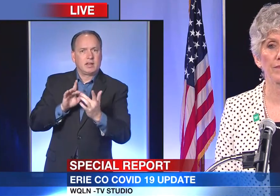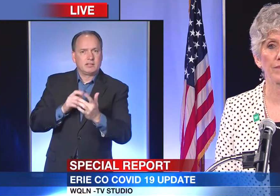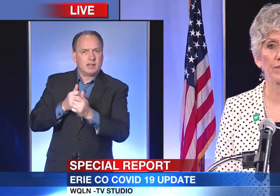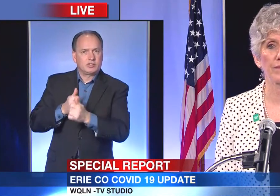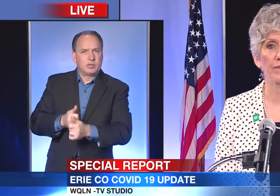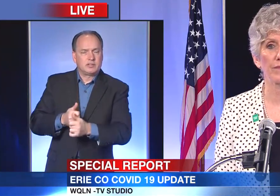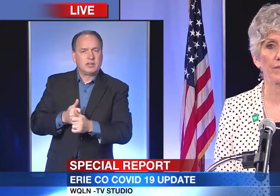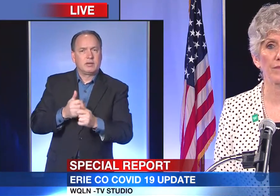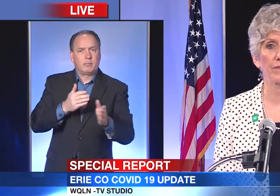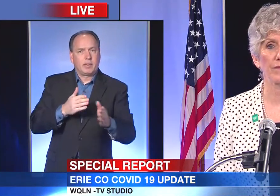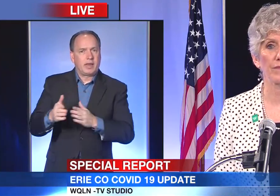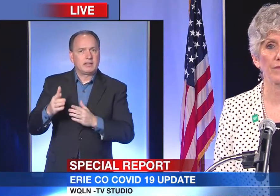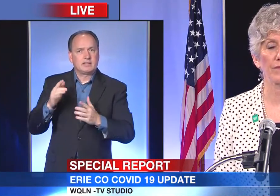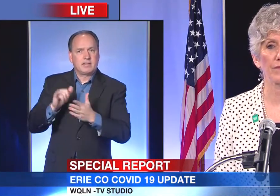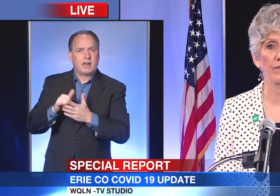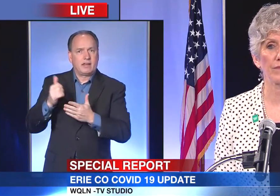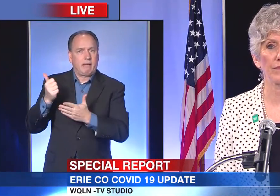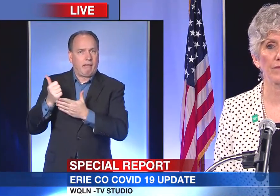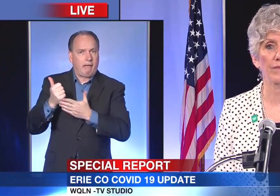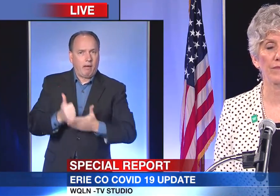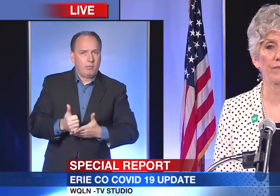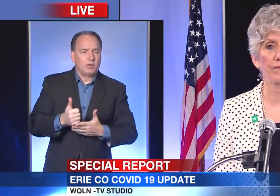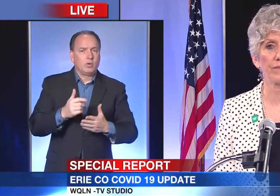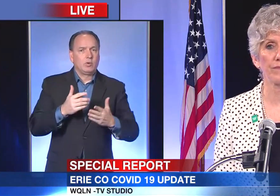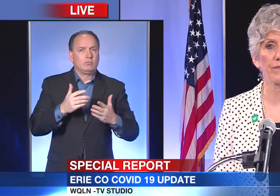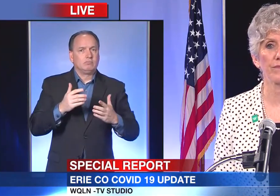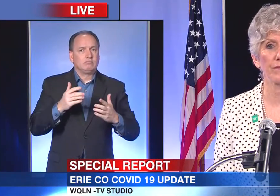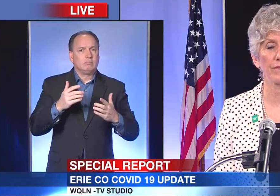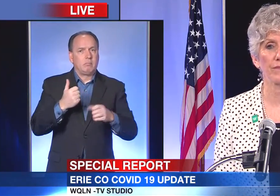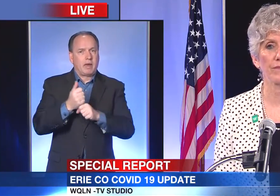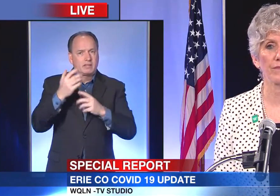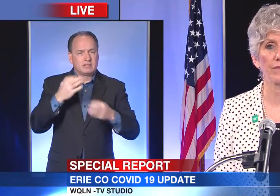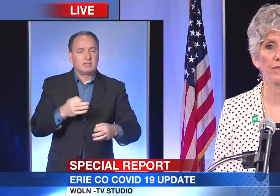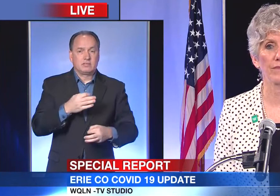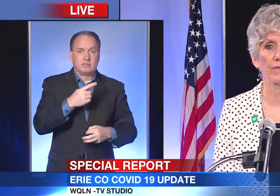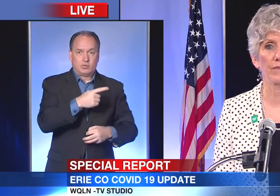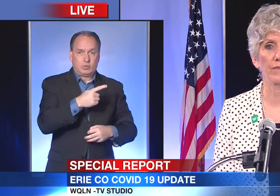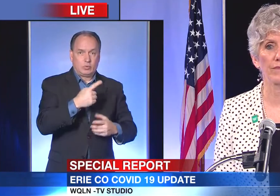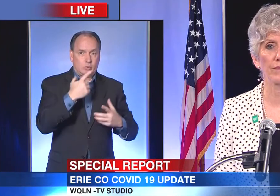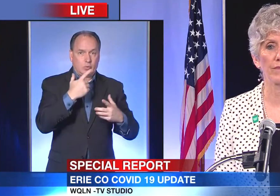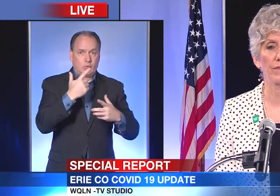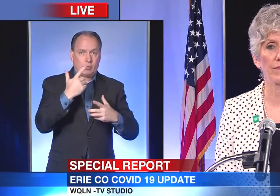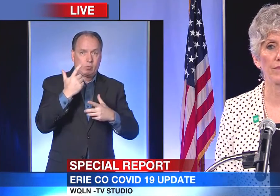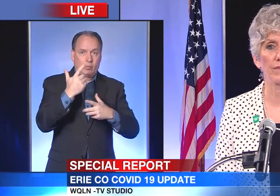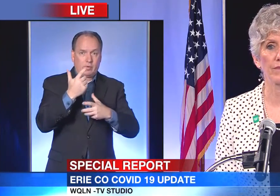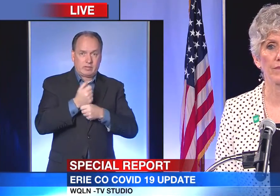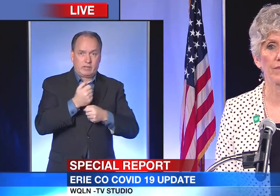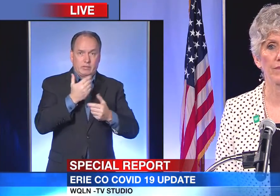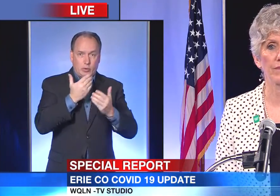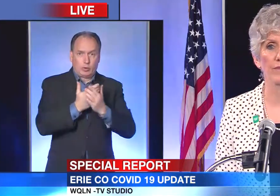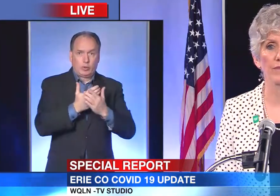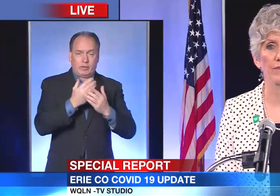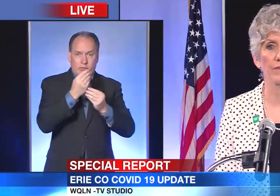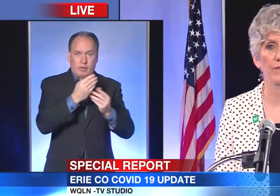THE STATE SAID IT HAD DEVELOPED TESTING AND CONTACT TRACING PLANS THAT INFORMED THIS DECISION. SO DID ERIE COUNTY RECEIVE SPECIFIC BENCHMARKS FROM THE